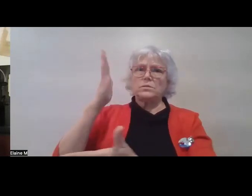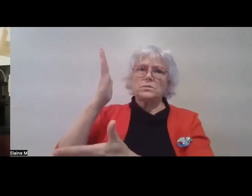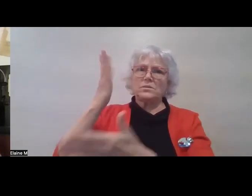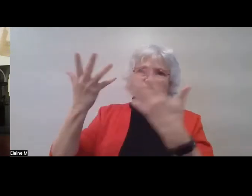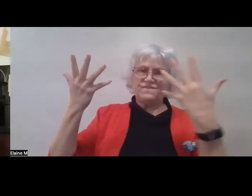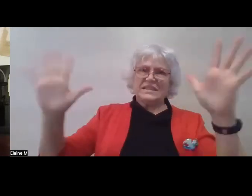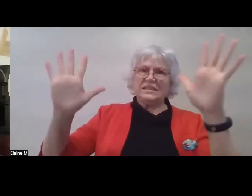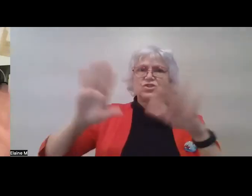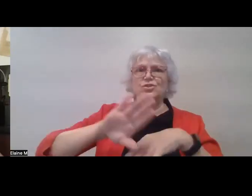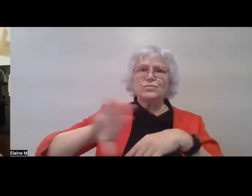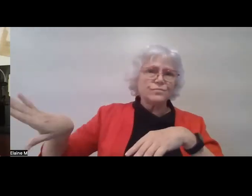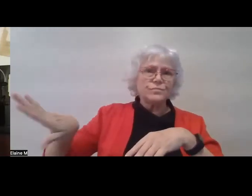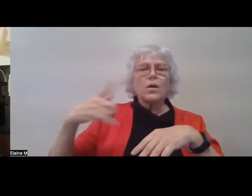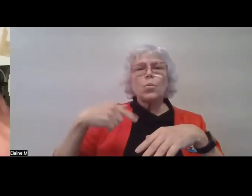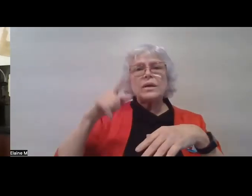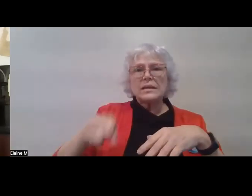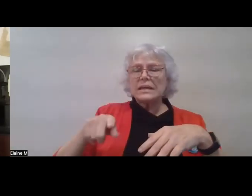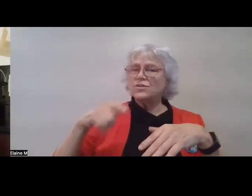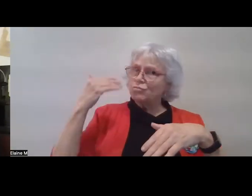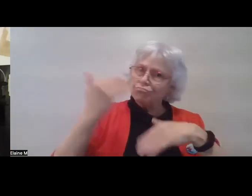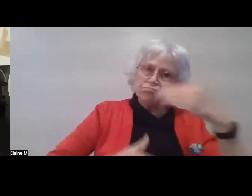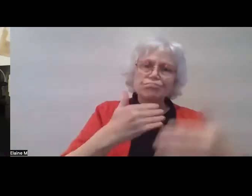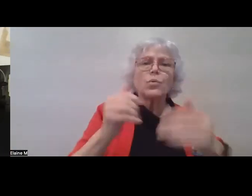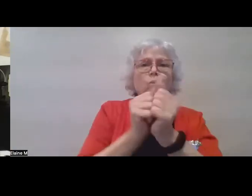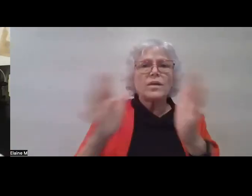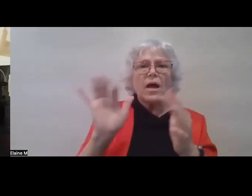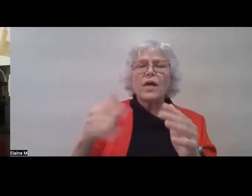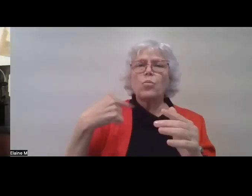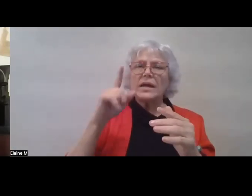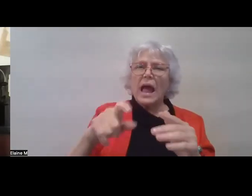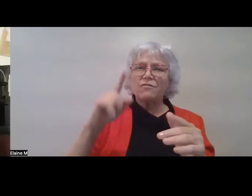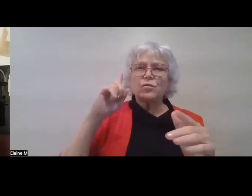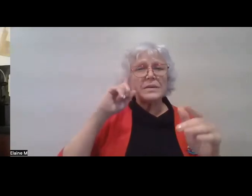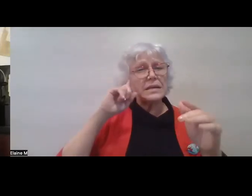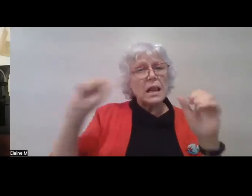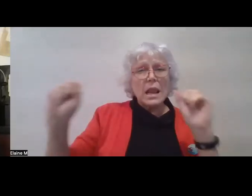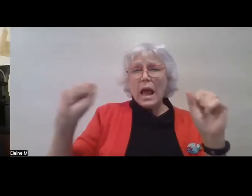We have to move past that! We have to be loud, we have to be bold, and we have to